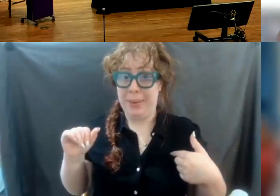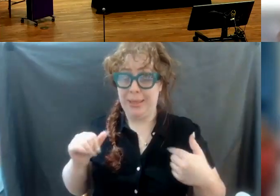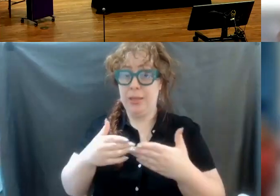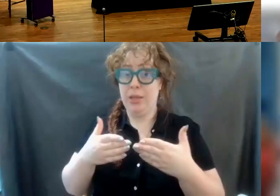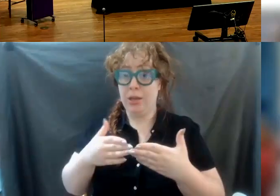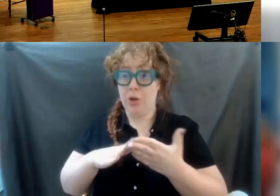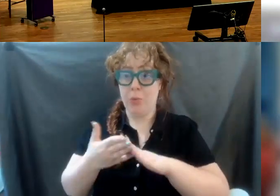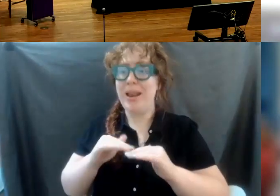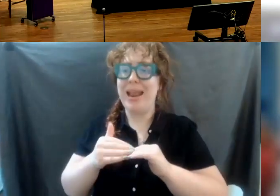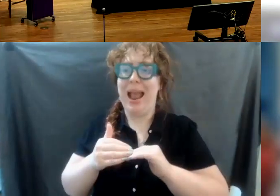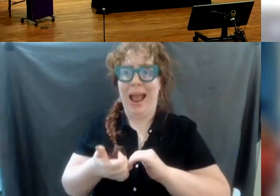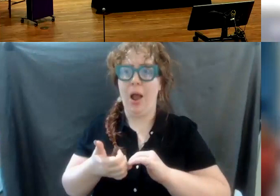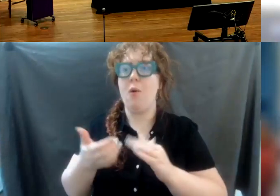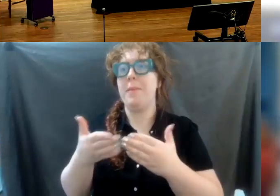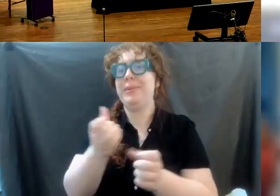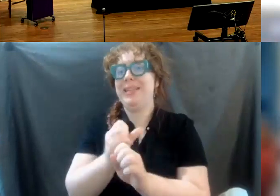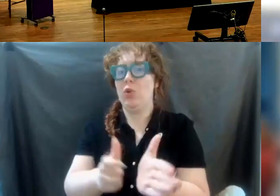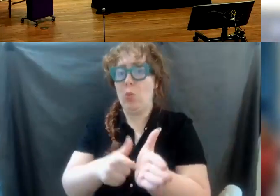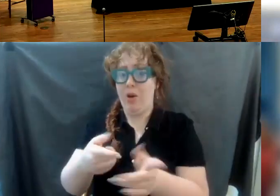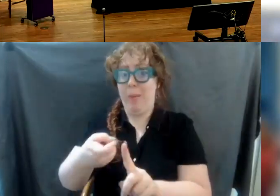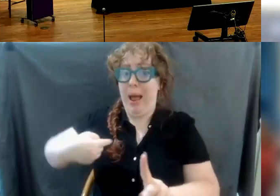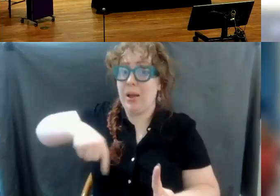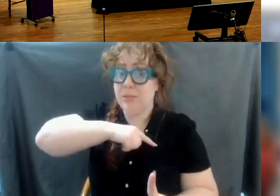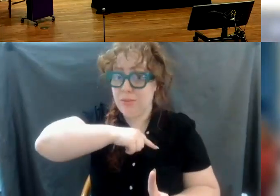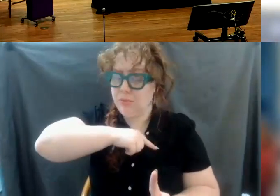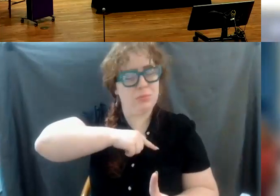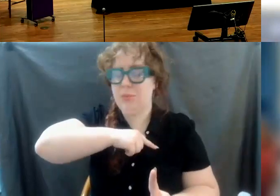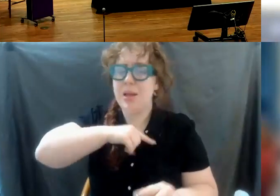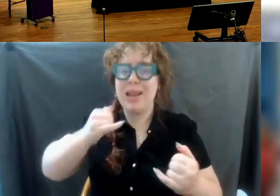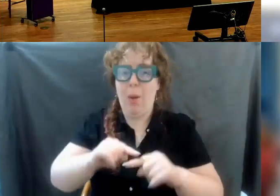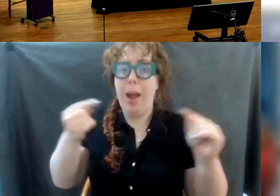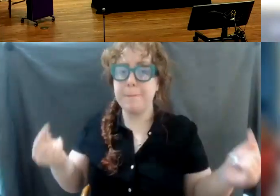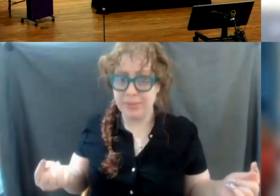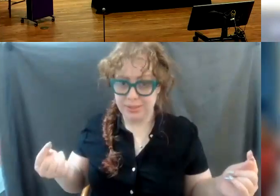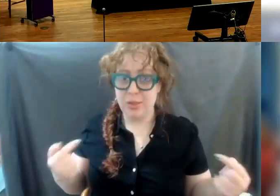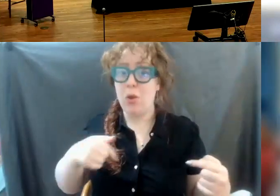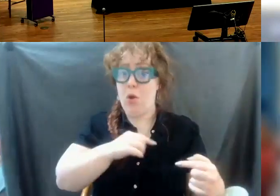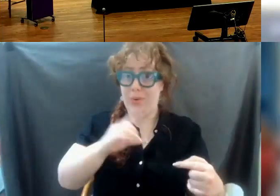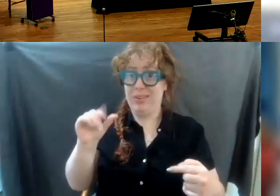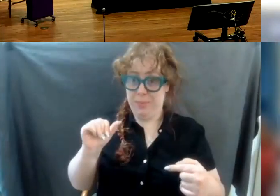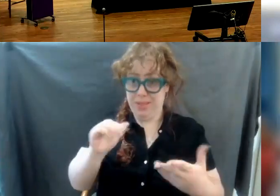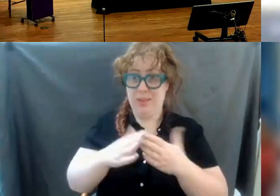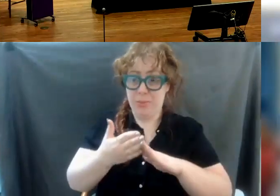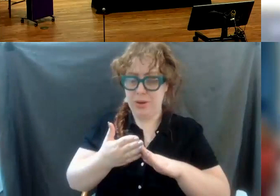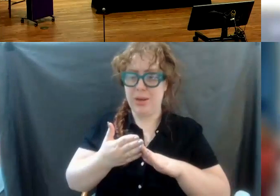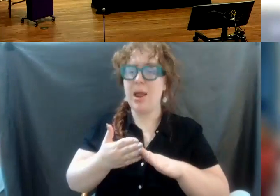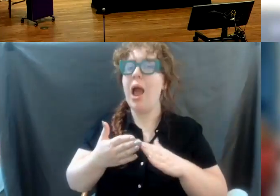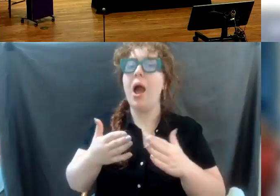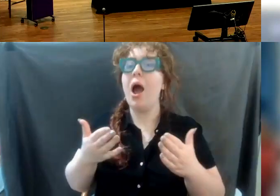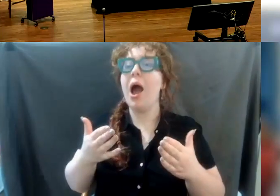And he's saying what what is it that the community of people with disabilities require public safety to be what we require from a a system